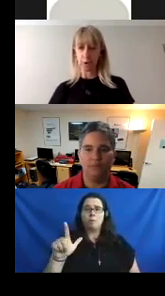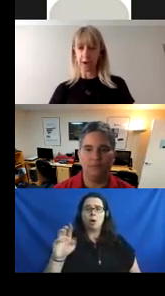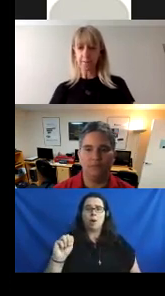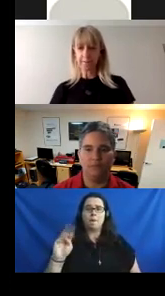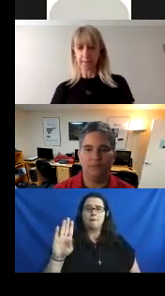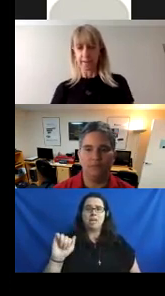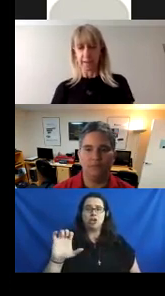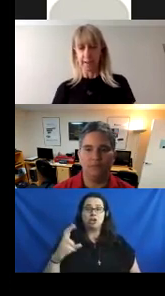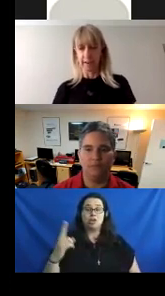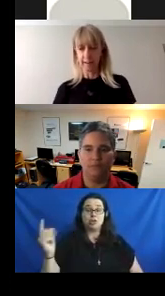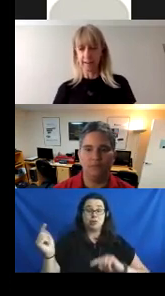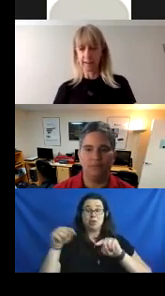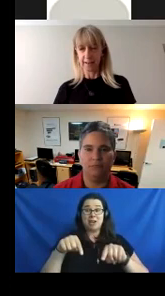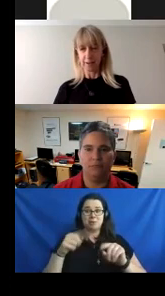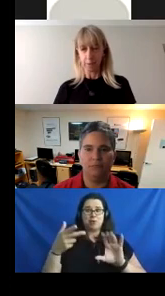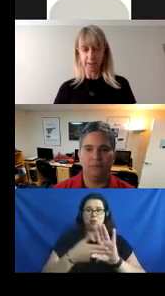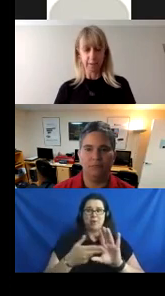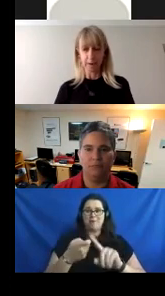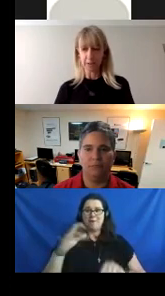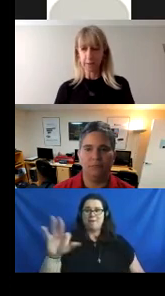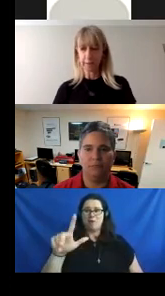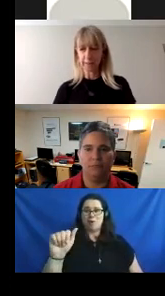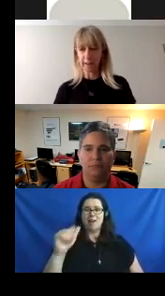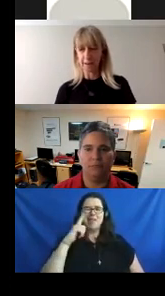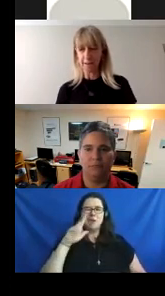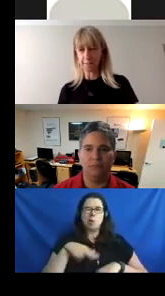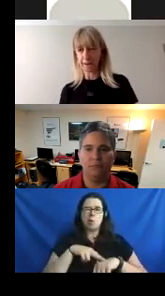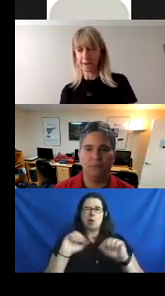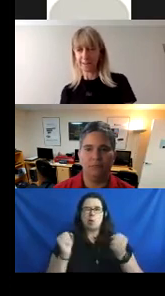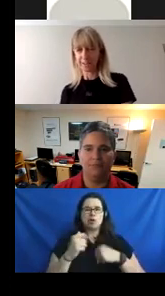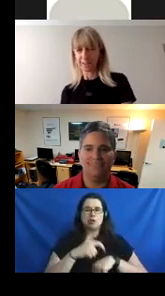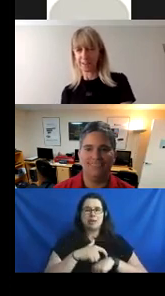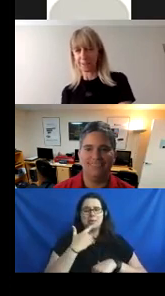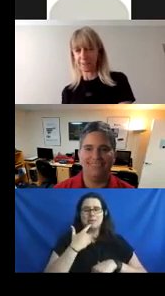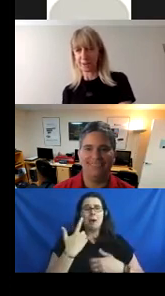SHE COMES TODAY FROM FLORIDA. NORMALLY IN THE WINTER WE WOULD SAY HOW NICE IT IS YOU